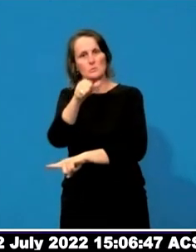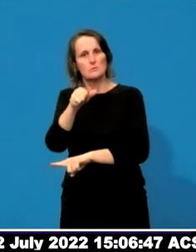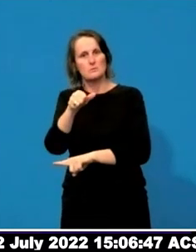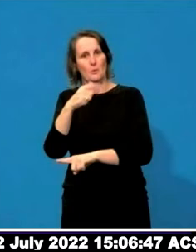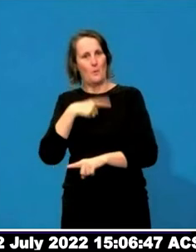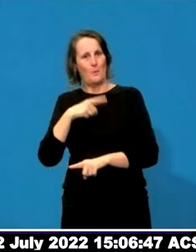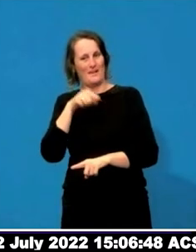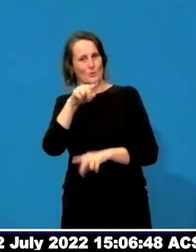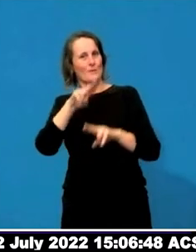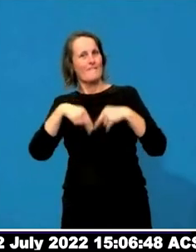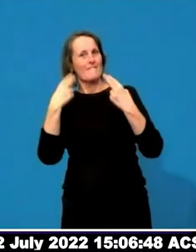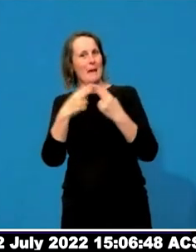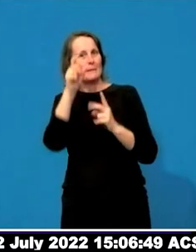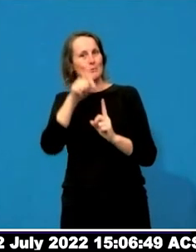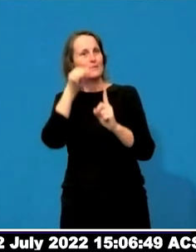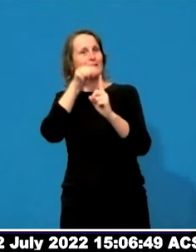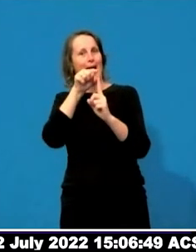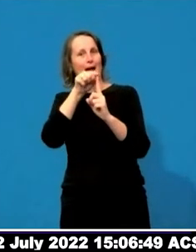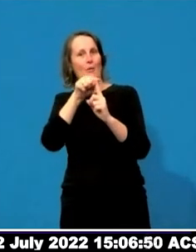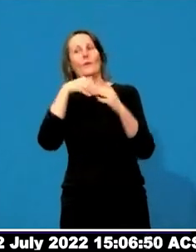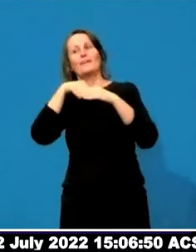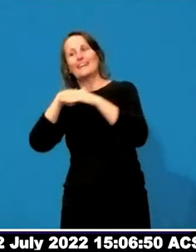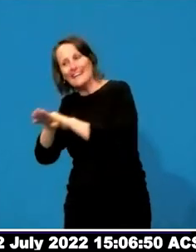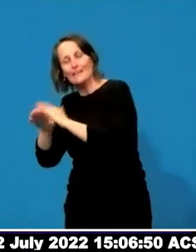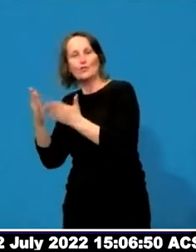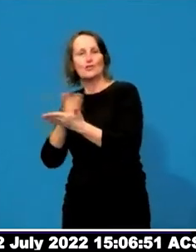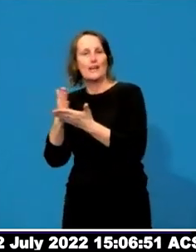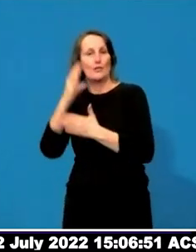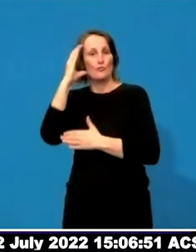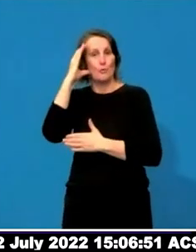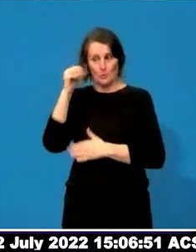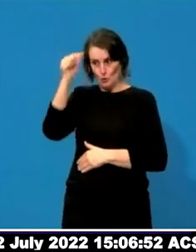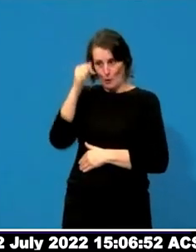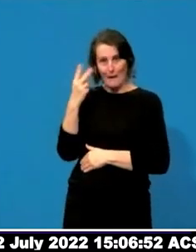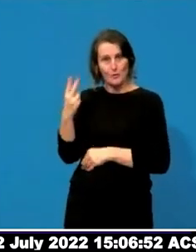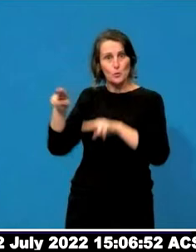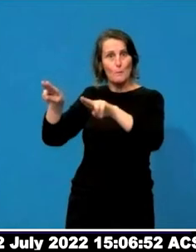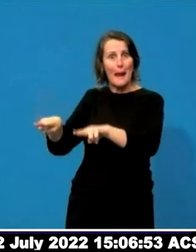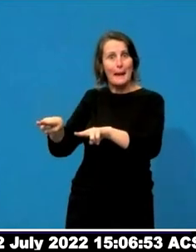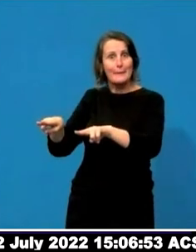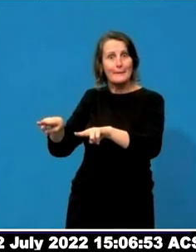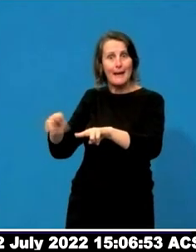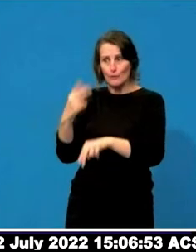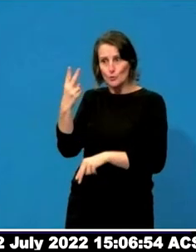was outside wanting to come in and share the room because they knew that there were two beds and there's only one person in that particular room.